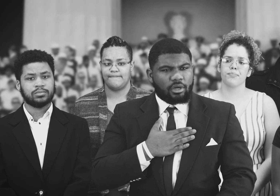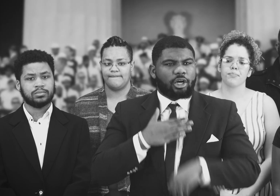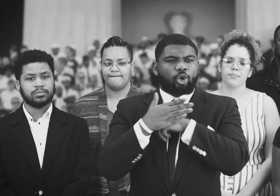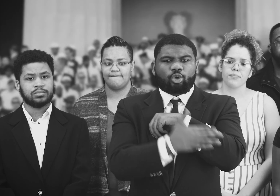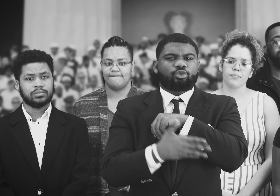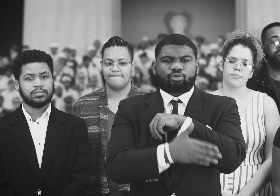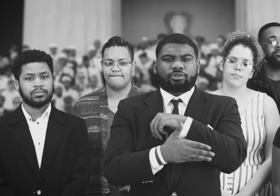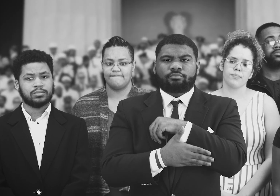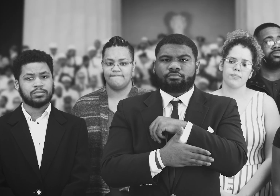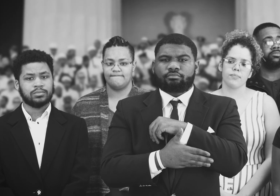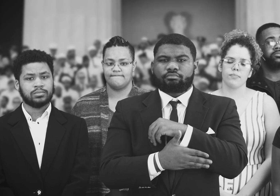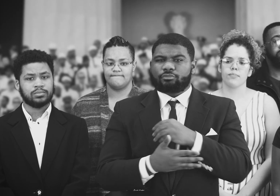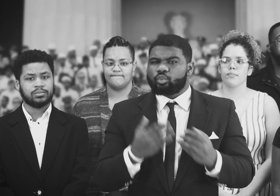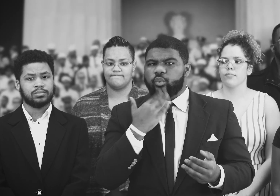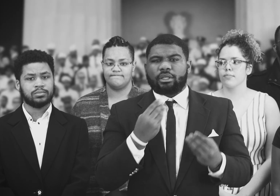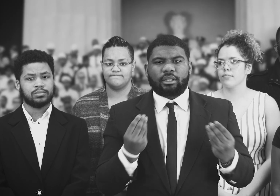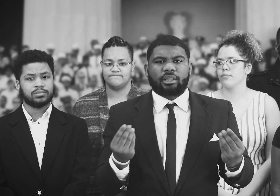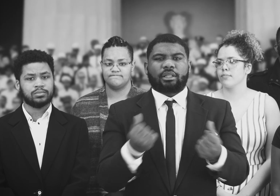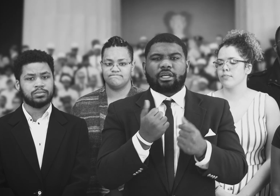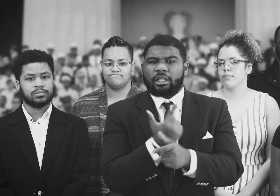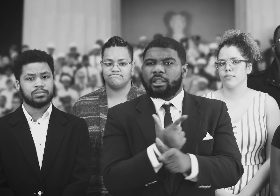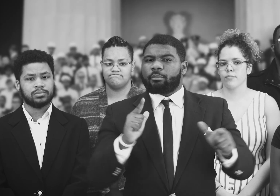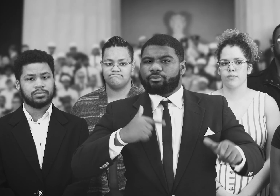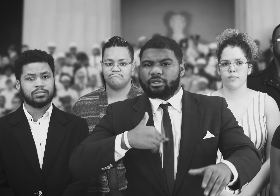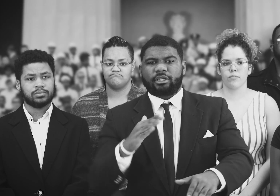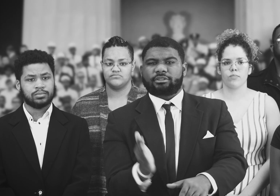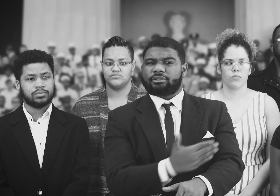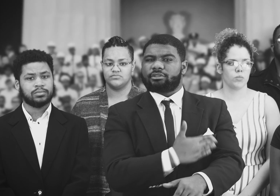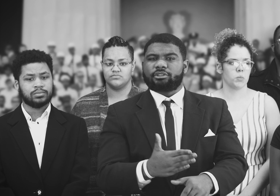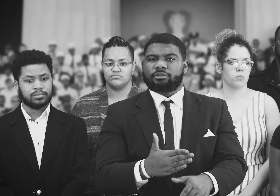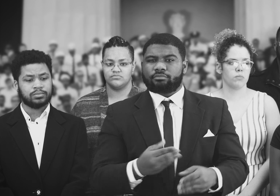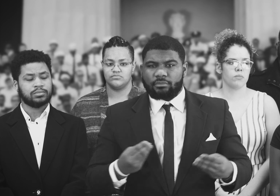"My country, 'tis of thee, sweet land of liberty, of thee I sing.